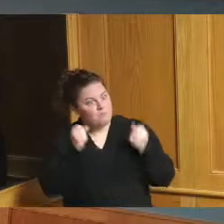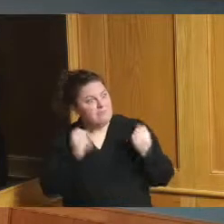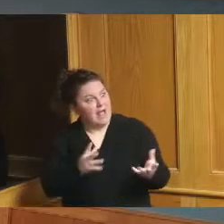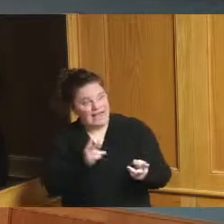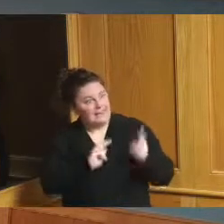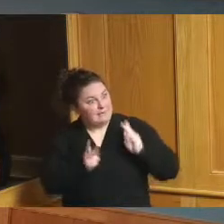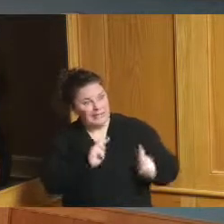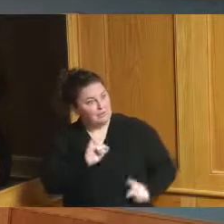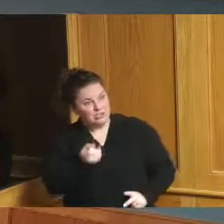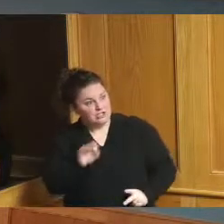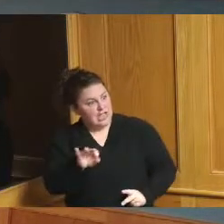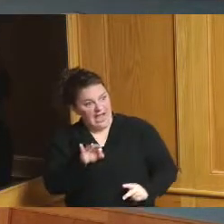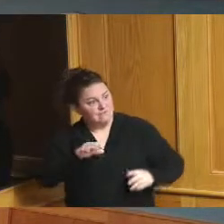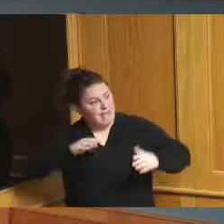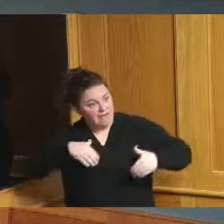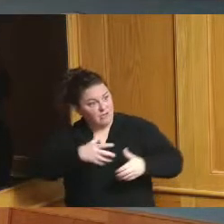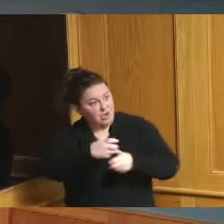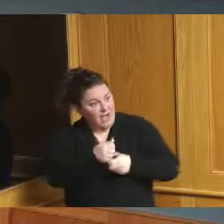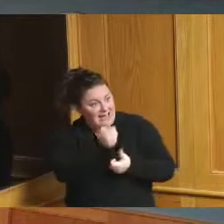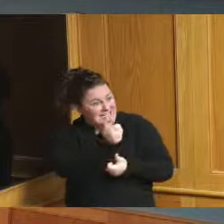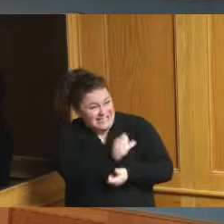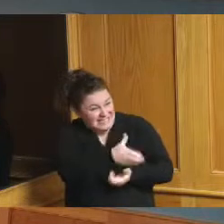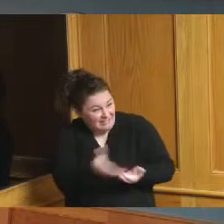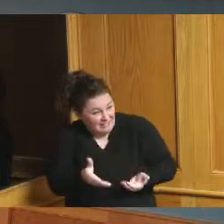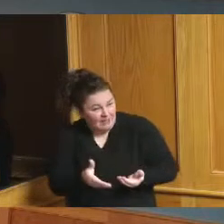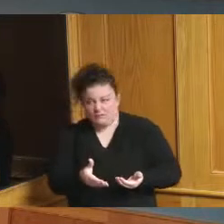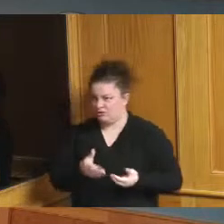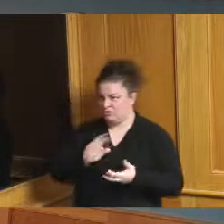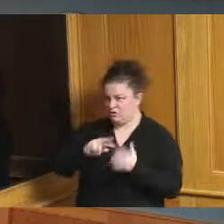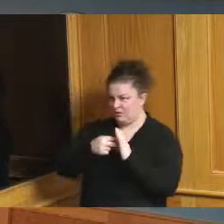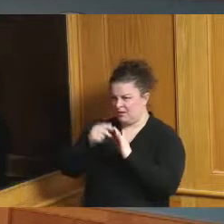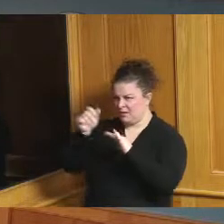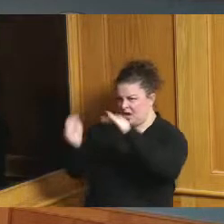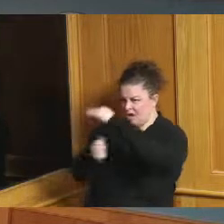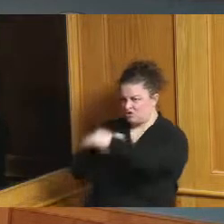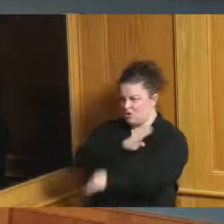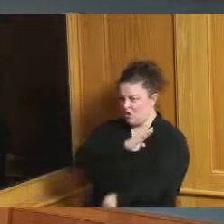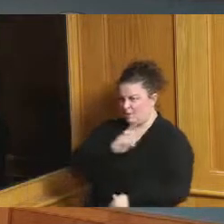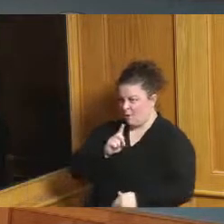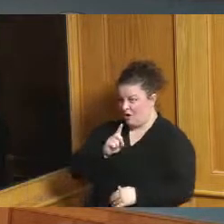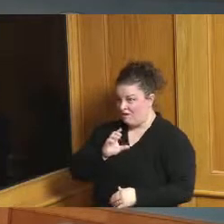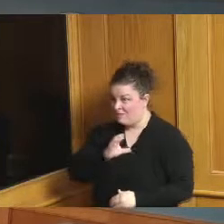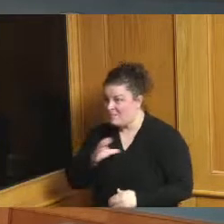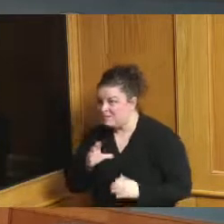it under the Board of County Commissioners or well we'll talk later when you send me that list